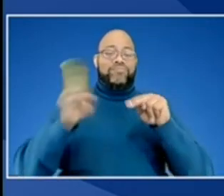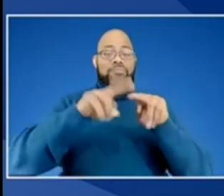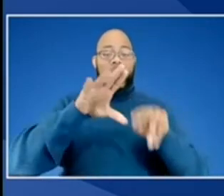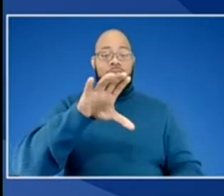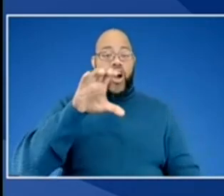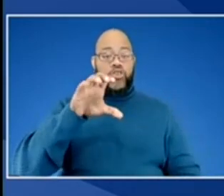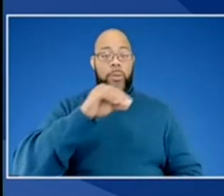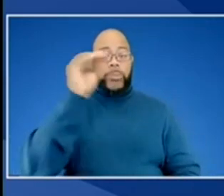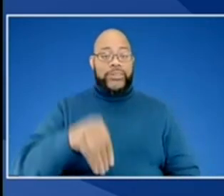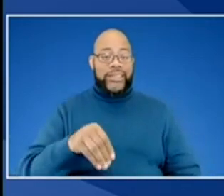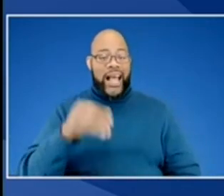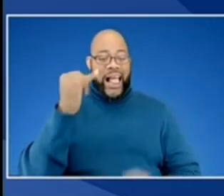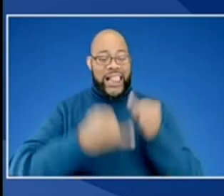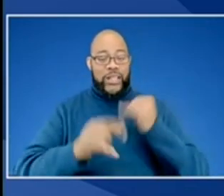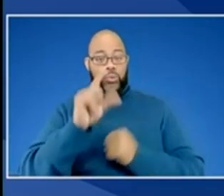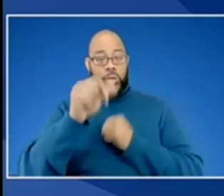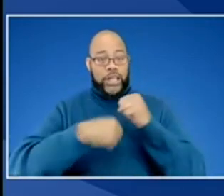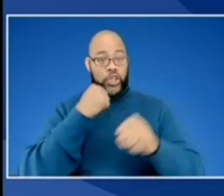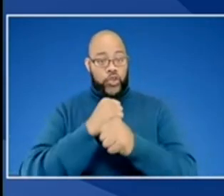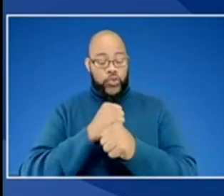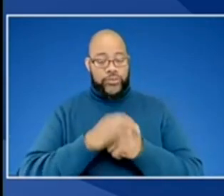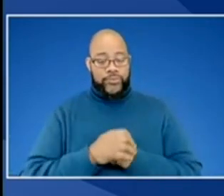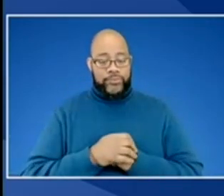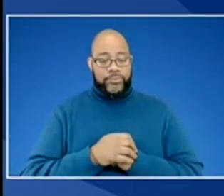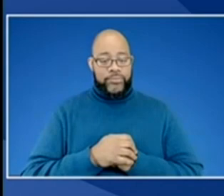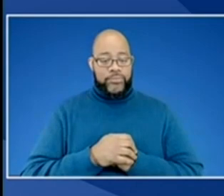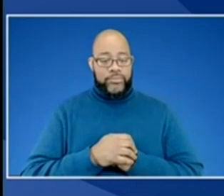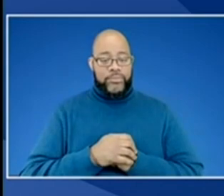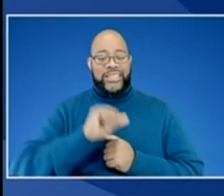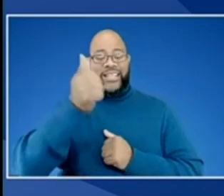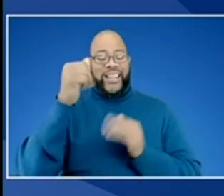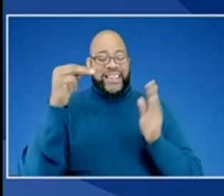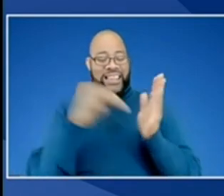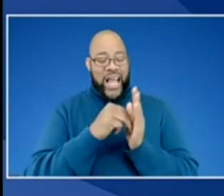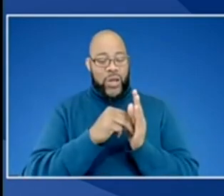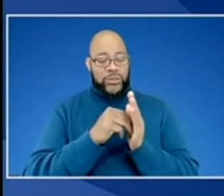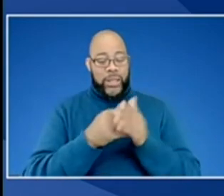last two decades. And as 10,000 baby boomers continue to